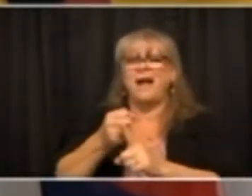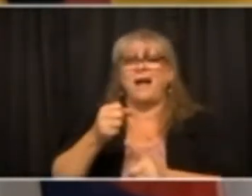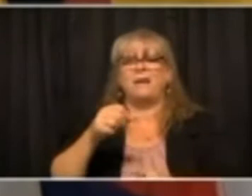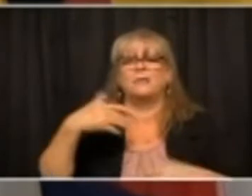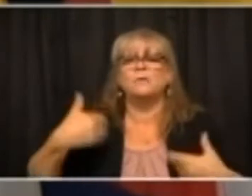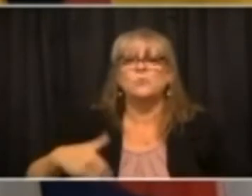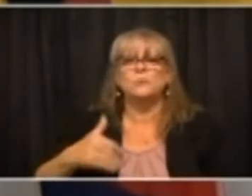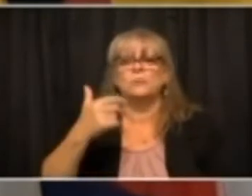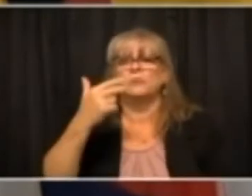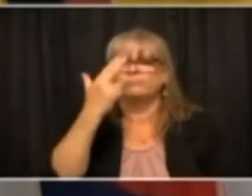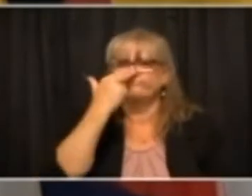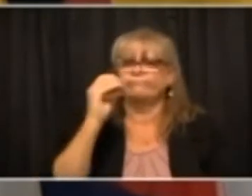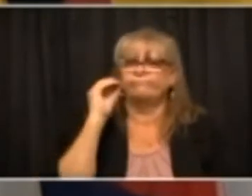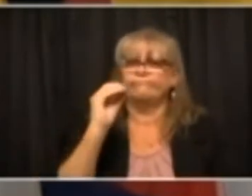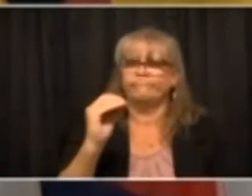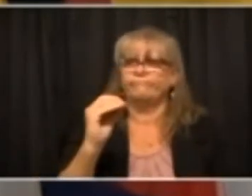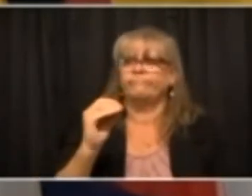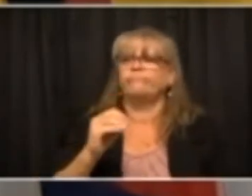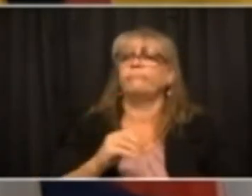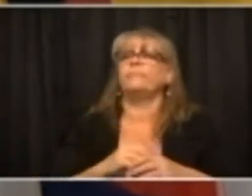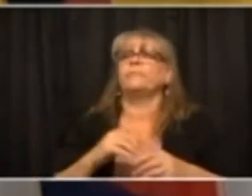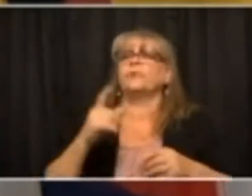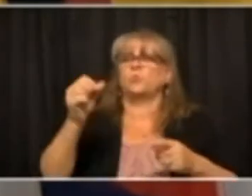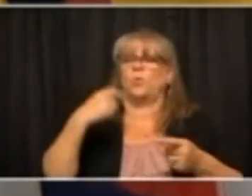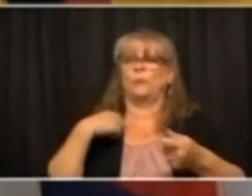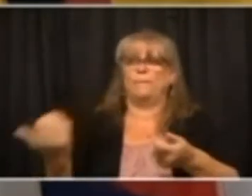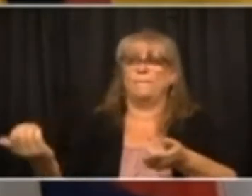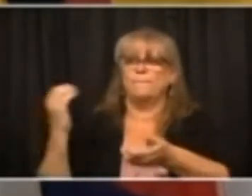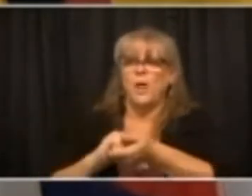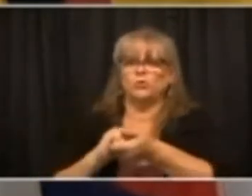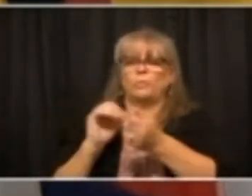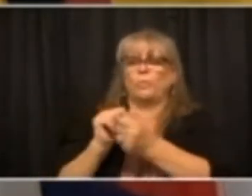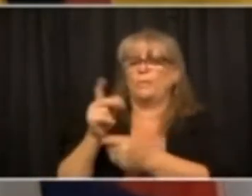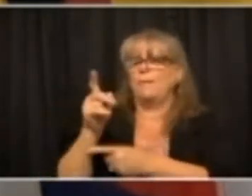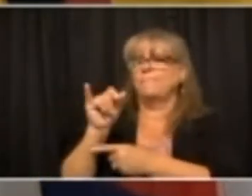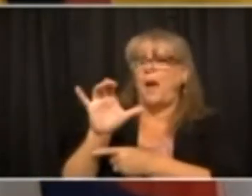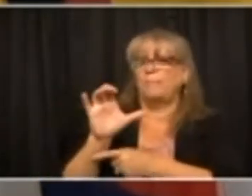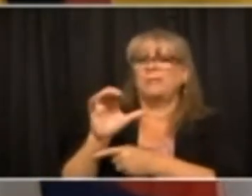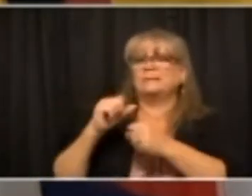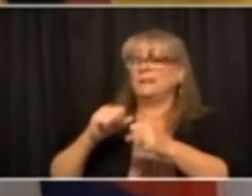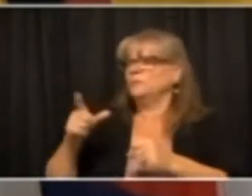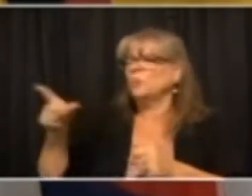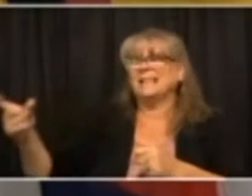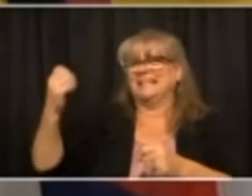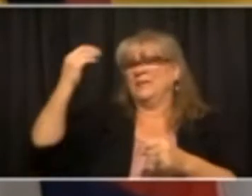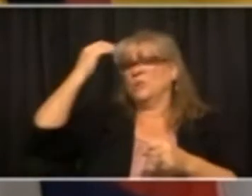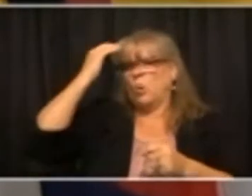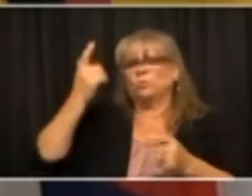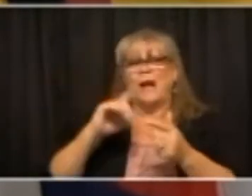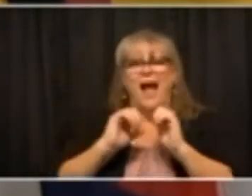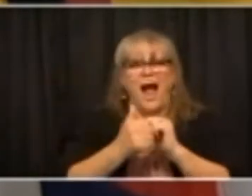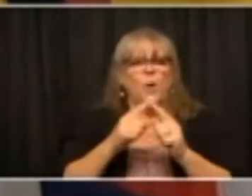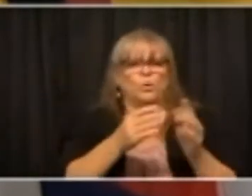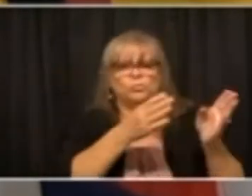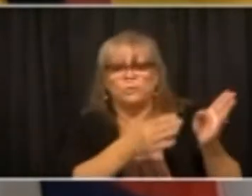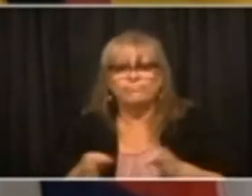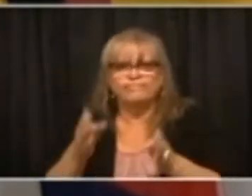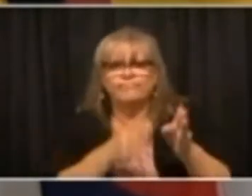our public safety partners approach this season with foresight diligence created contingency plans to adjust for the challenges prevented by